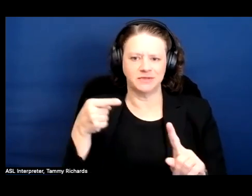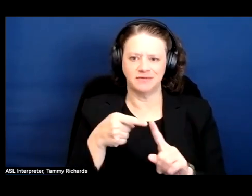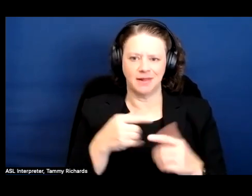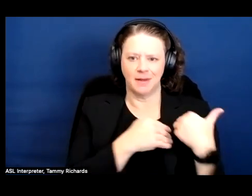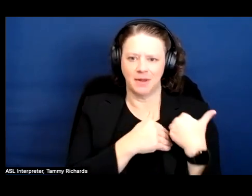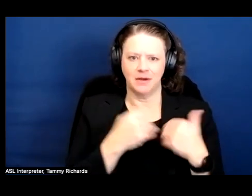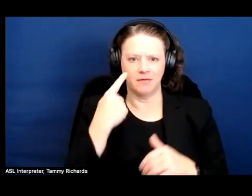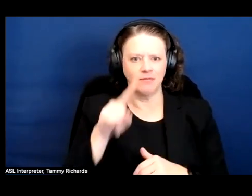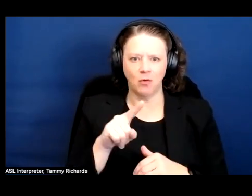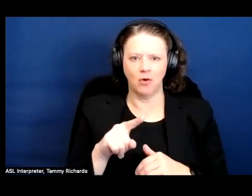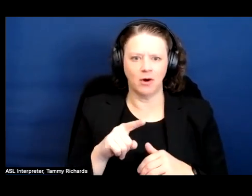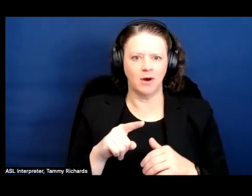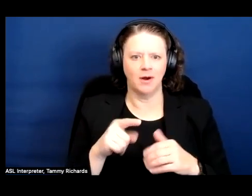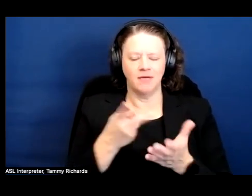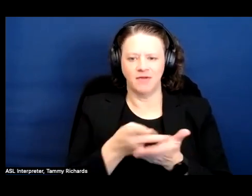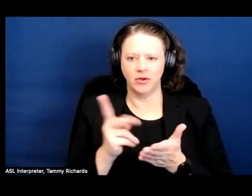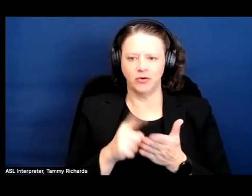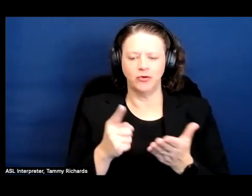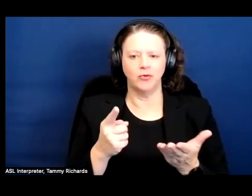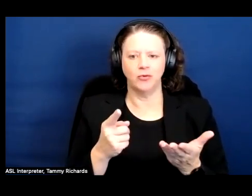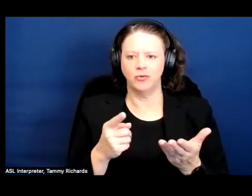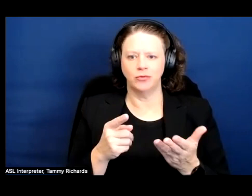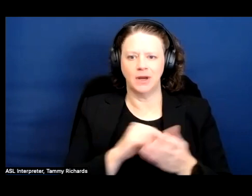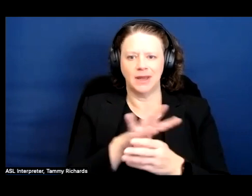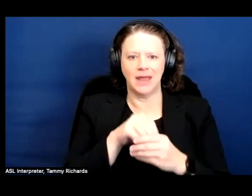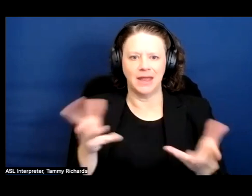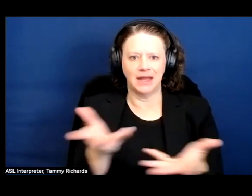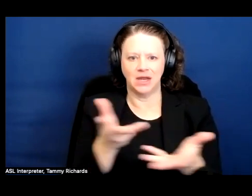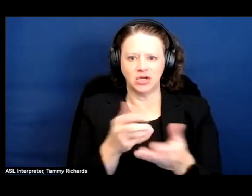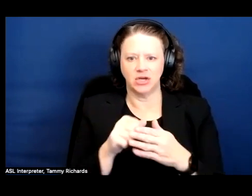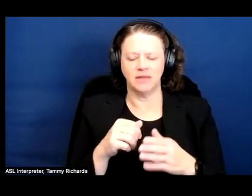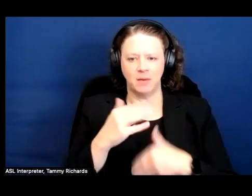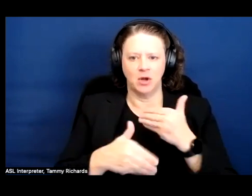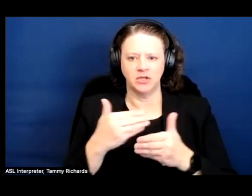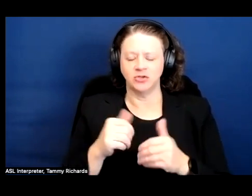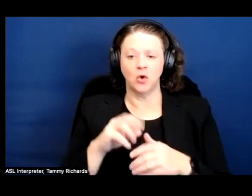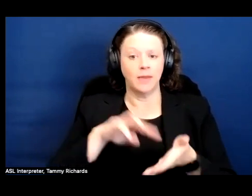Bernie informs landlord that he has two assistance dogs, the day before he moves in.